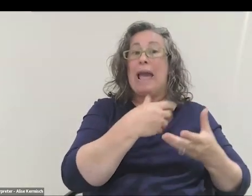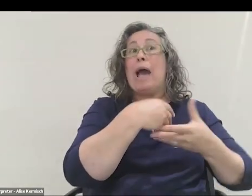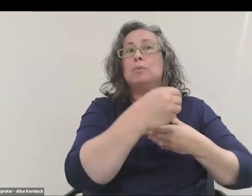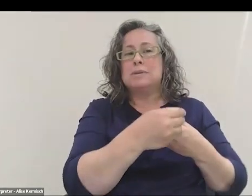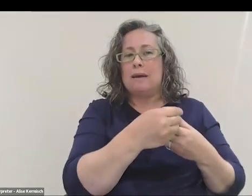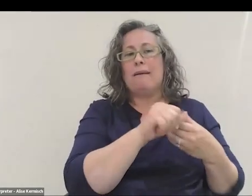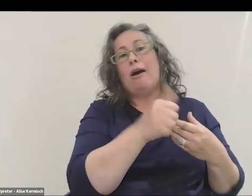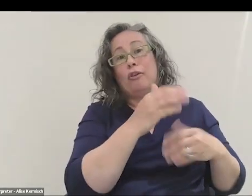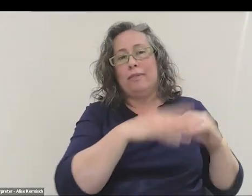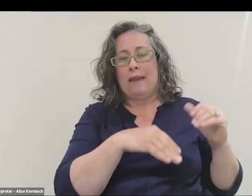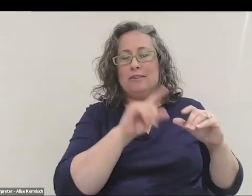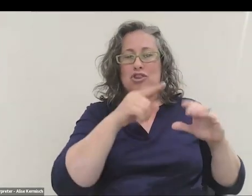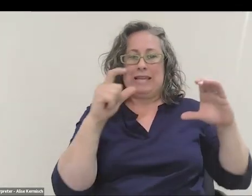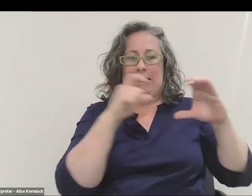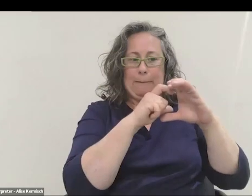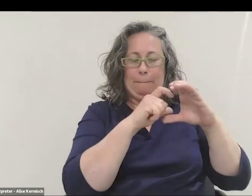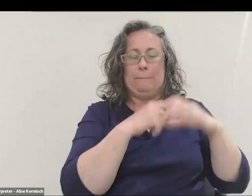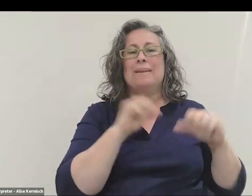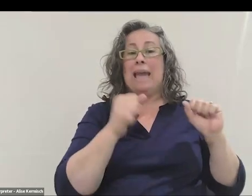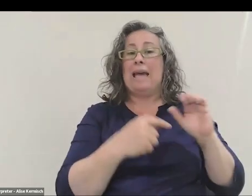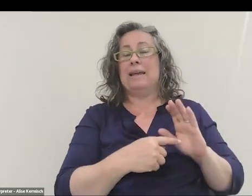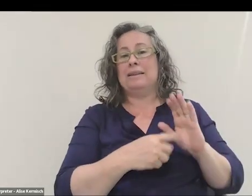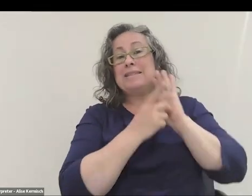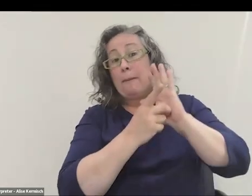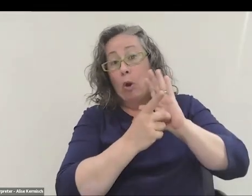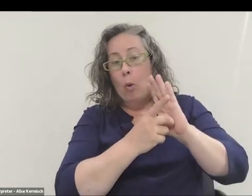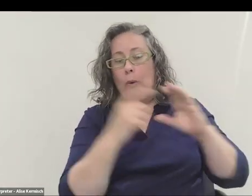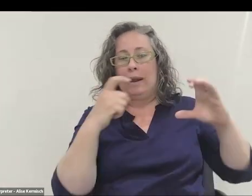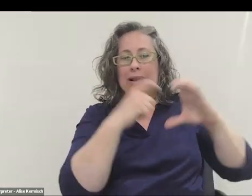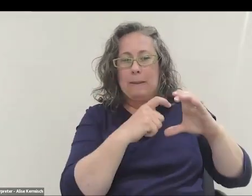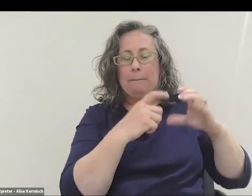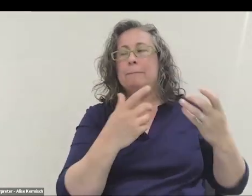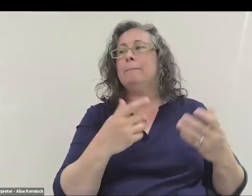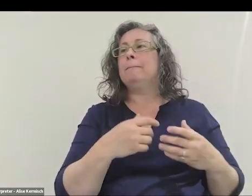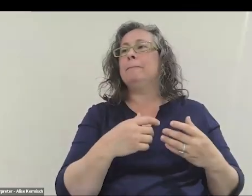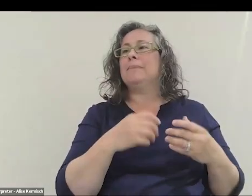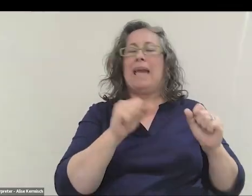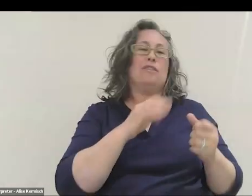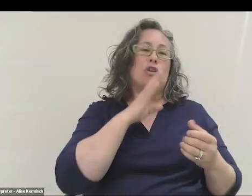You can demo eclipses, you could talk about anything to do with light and sound.